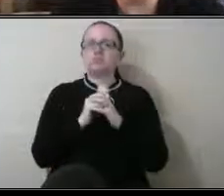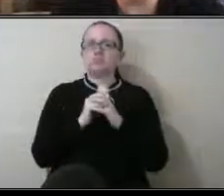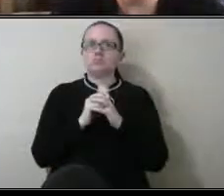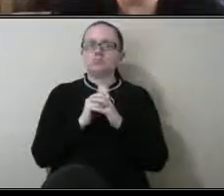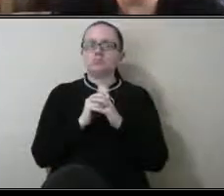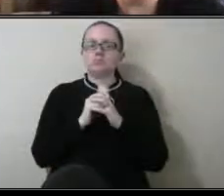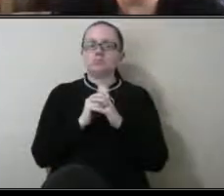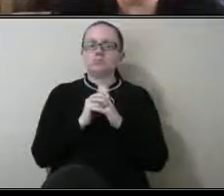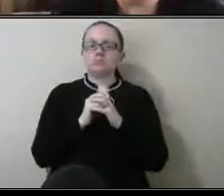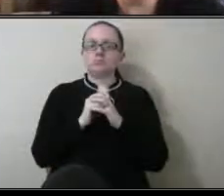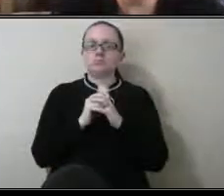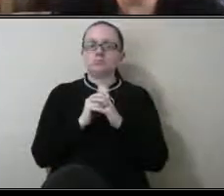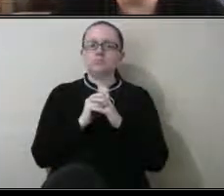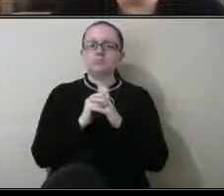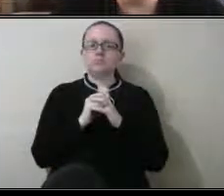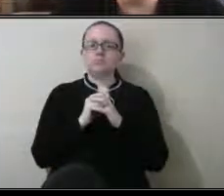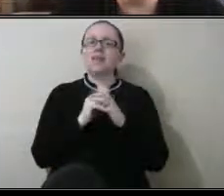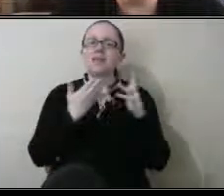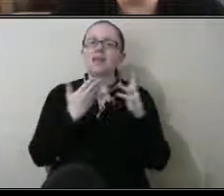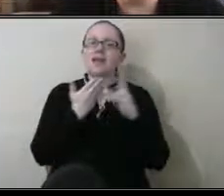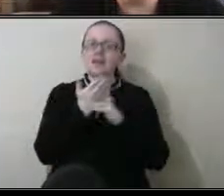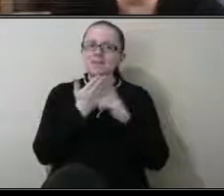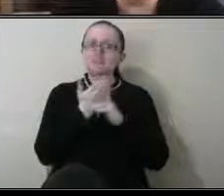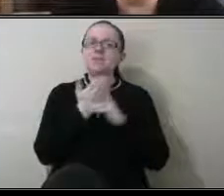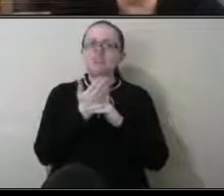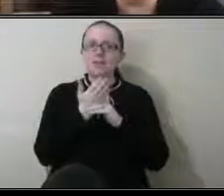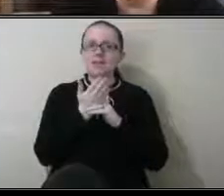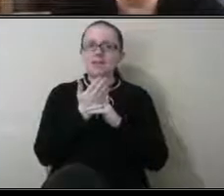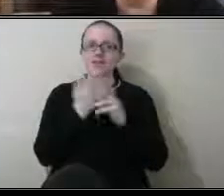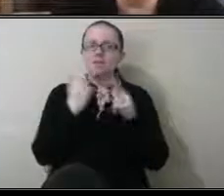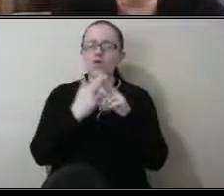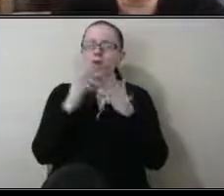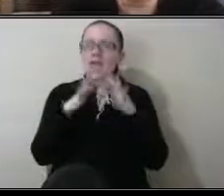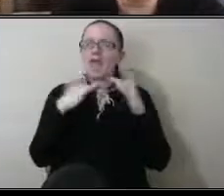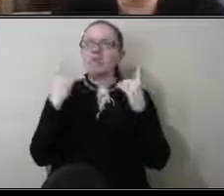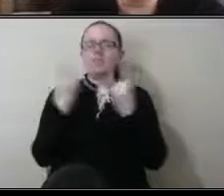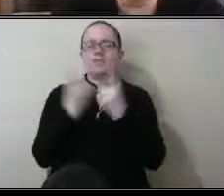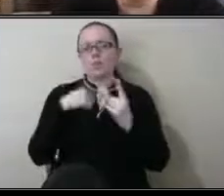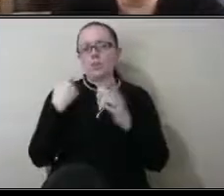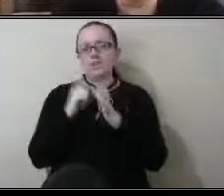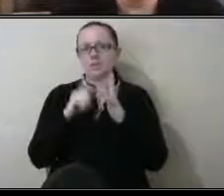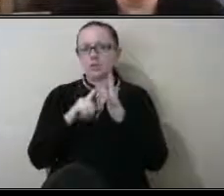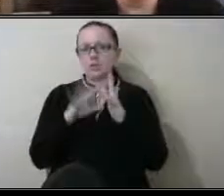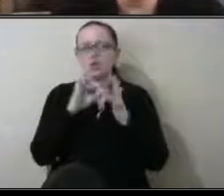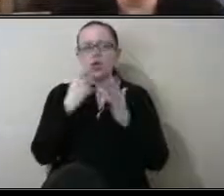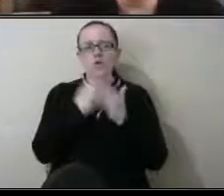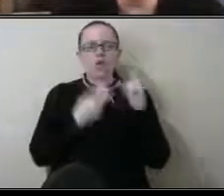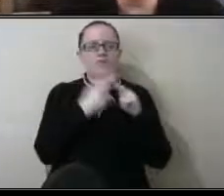accessibility being something that is just part of what we do not a a a specific chore for a specific